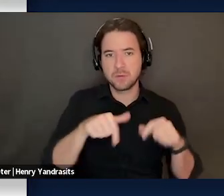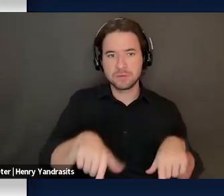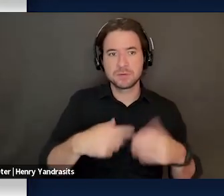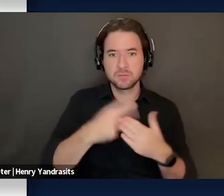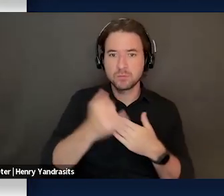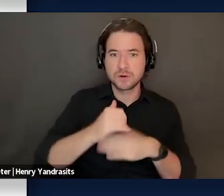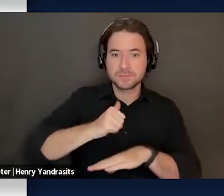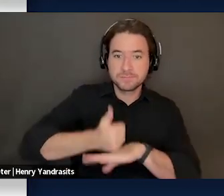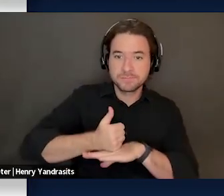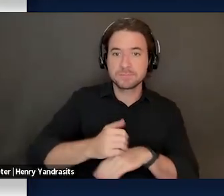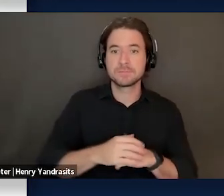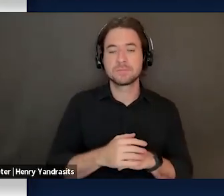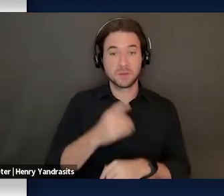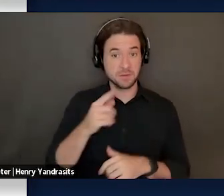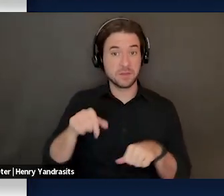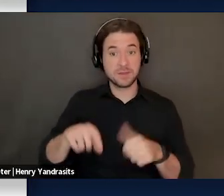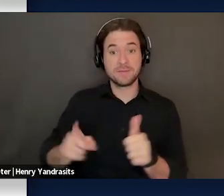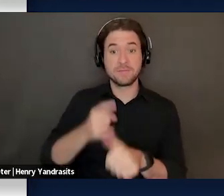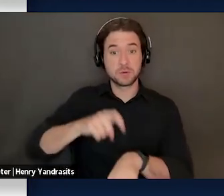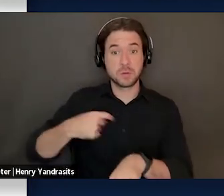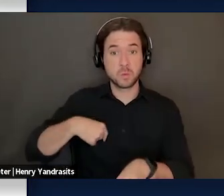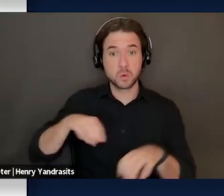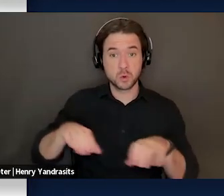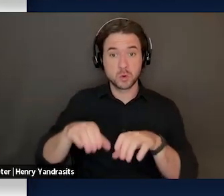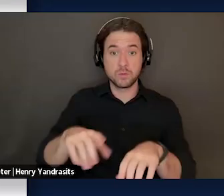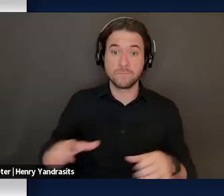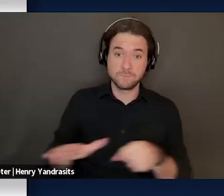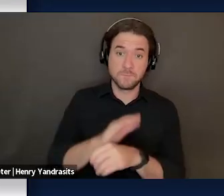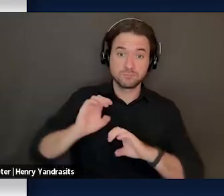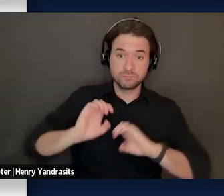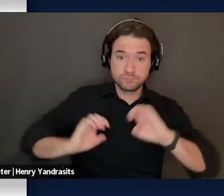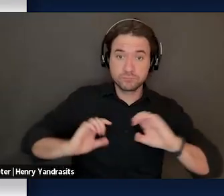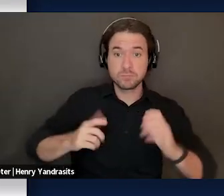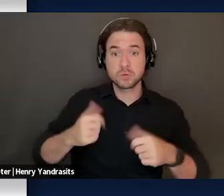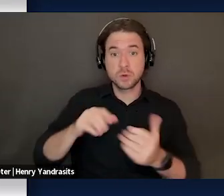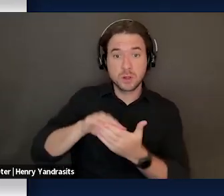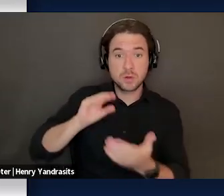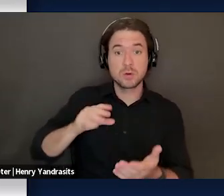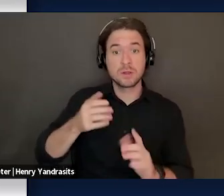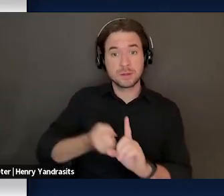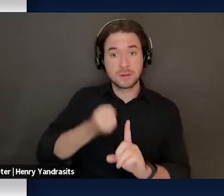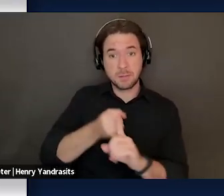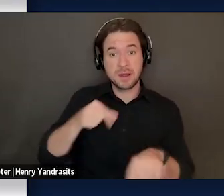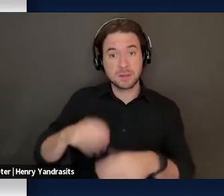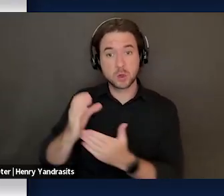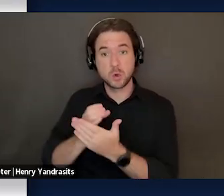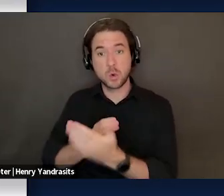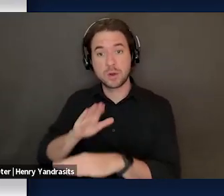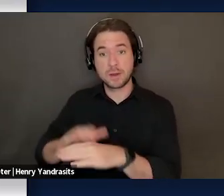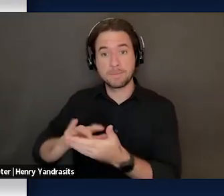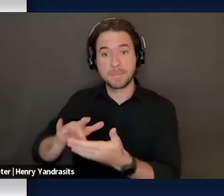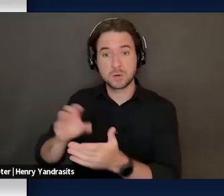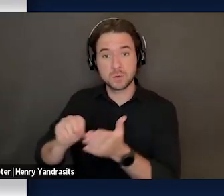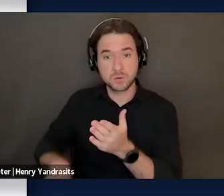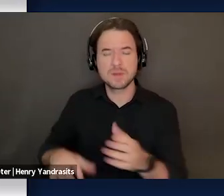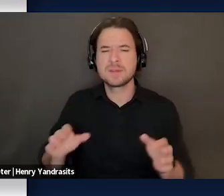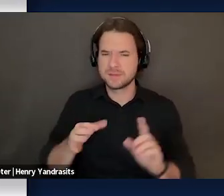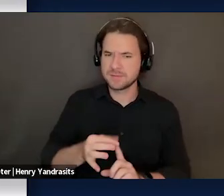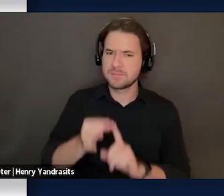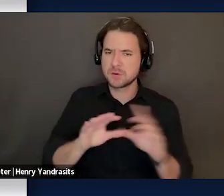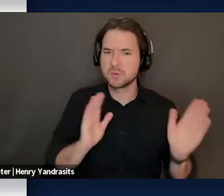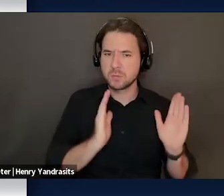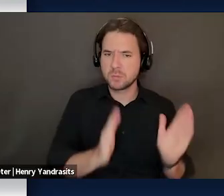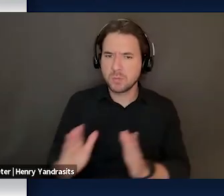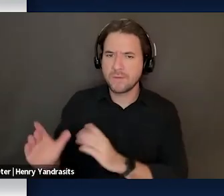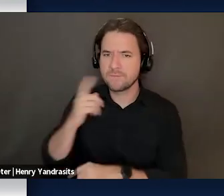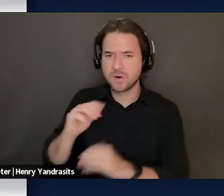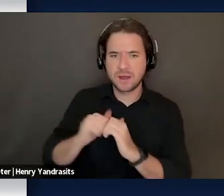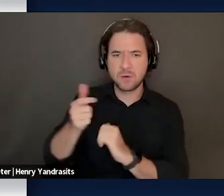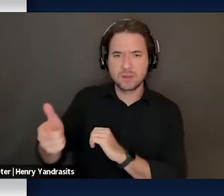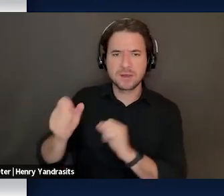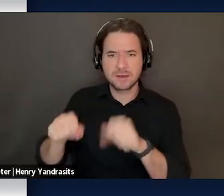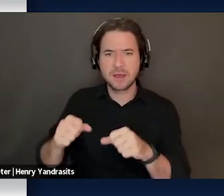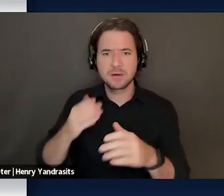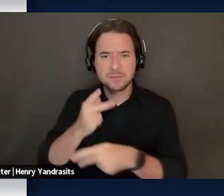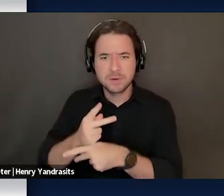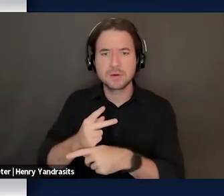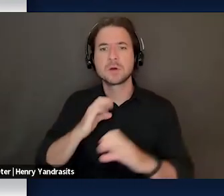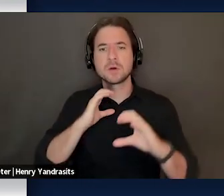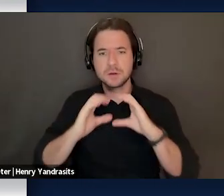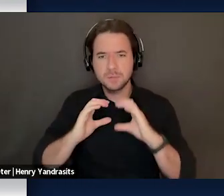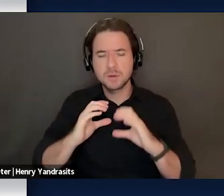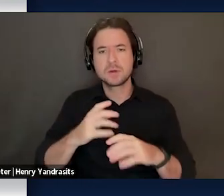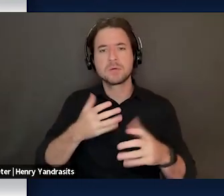And we, uh, for the first time, really did a robust evaluation just to learn on the impact of this course on medical students, especially preparing for how they can care, communicate, and work with deaf and hard of hearing individuals.